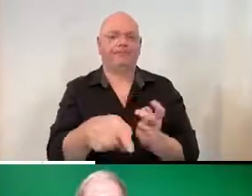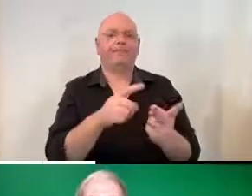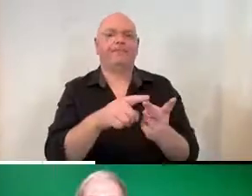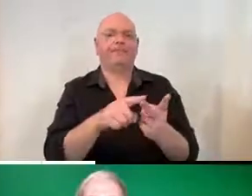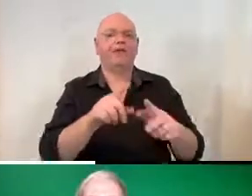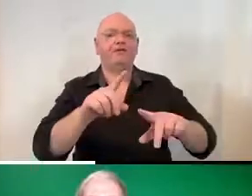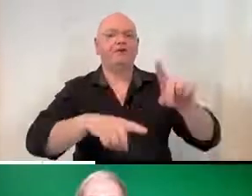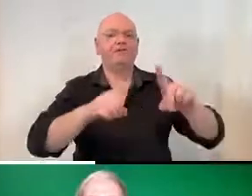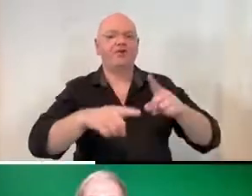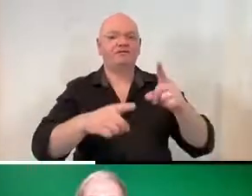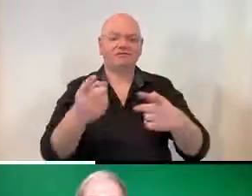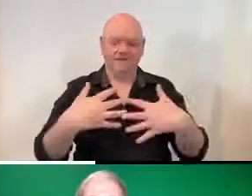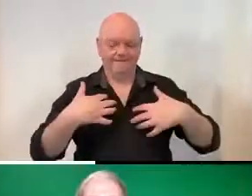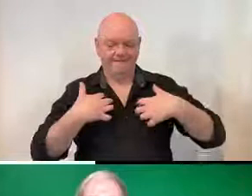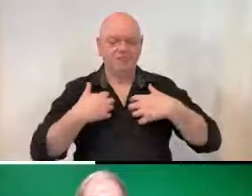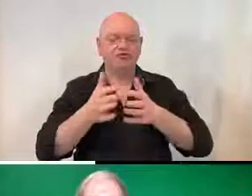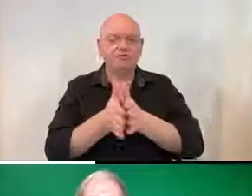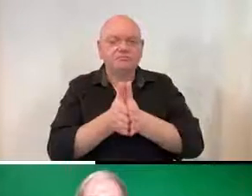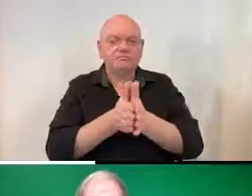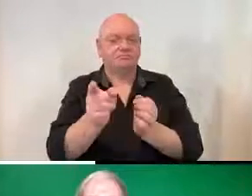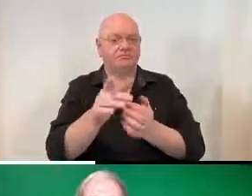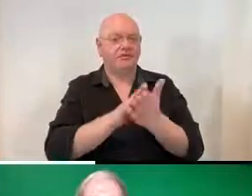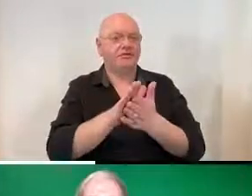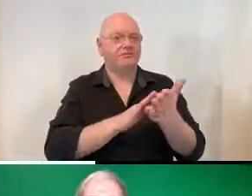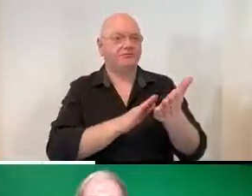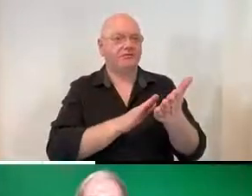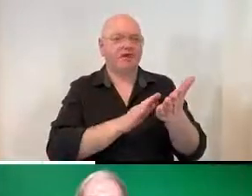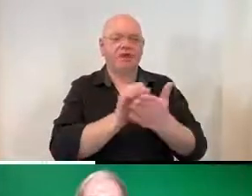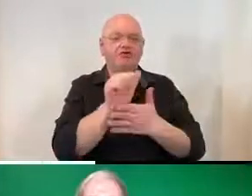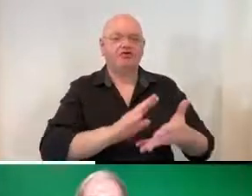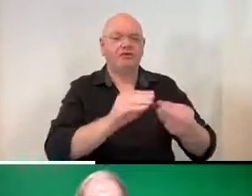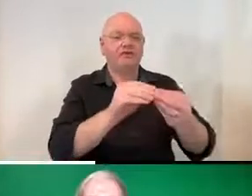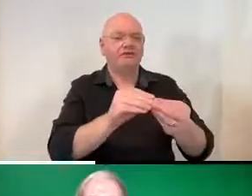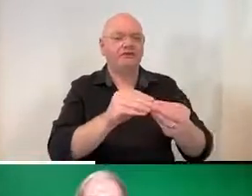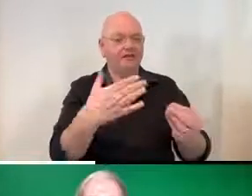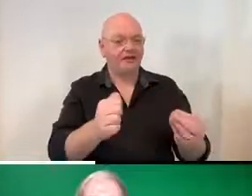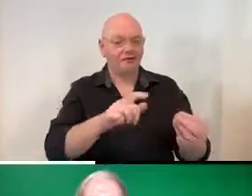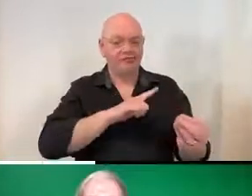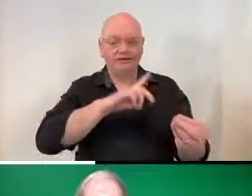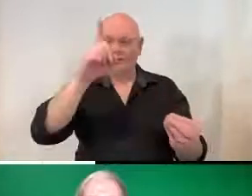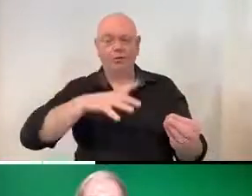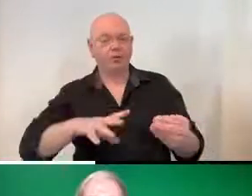micro businesses, and that high streets are a perfect structure to support the kind of networking that those